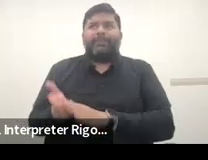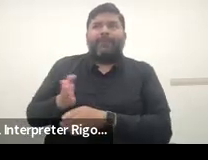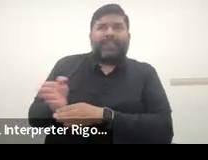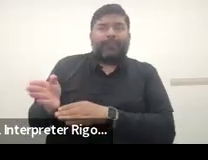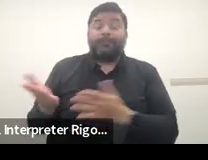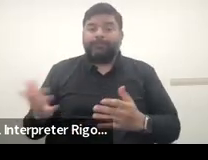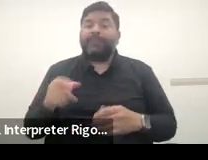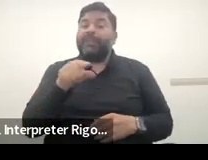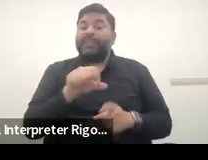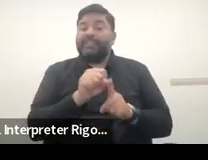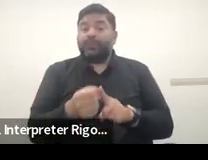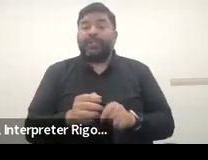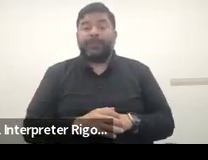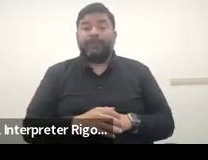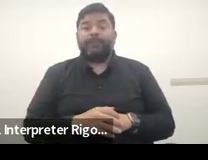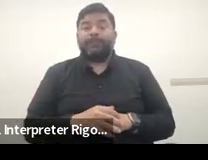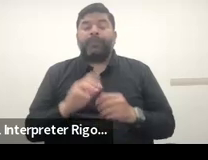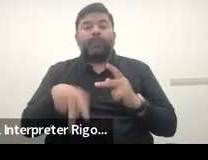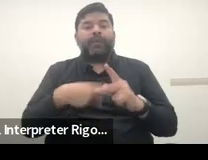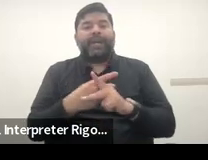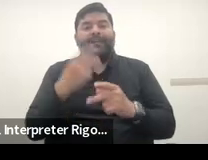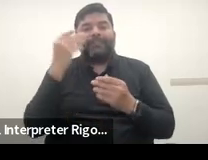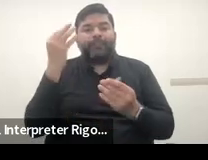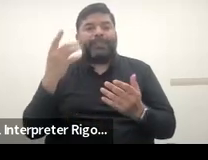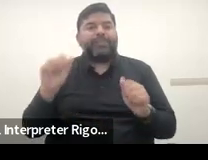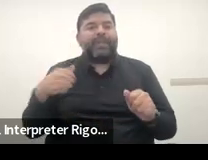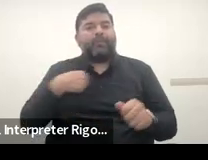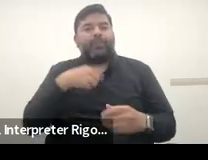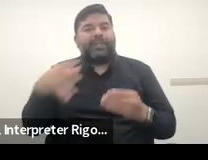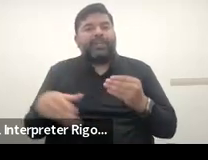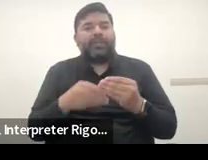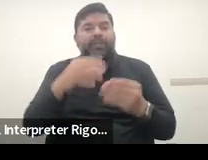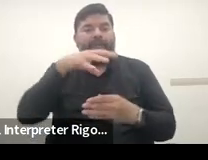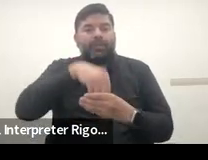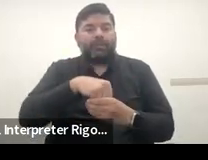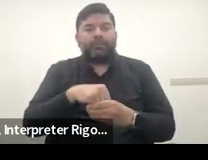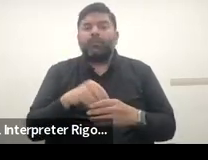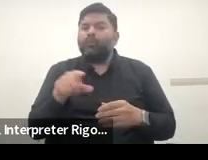In this case what kind of information could we include? We can think about including